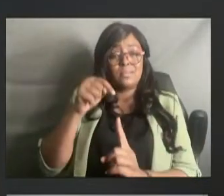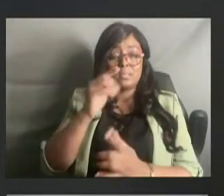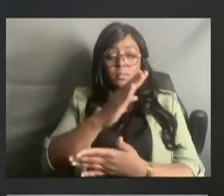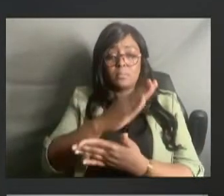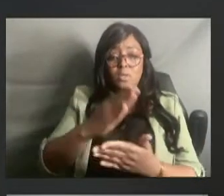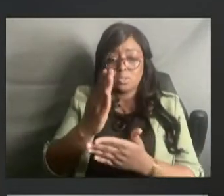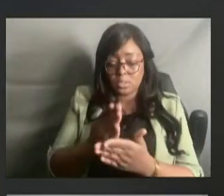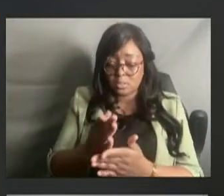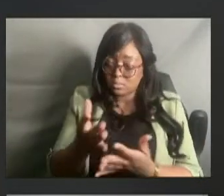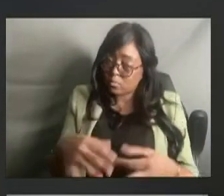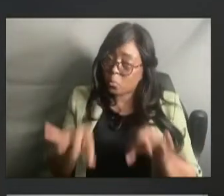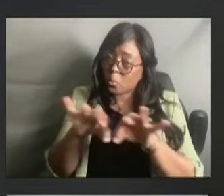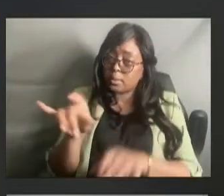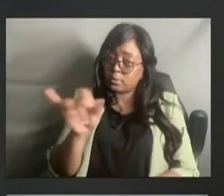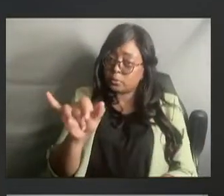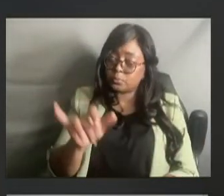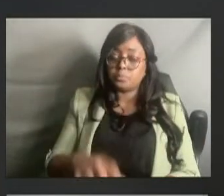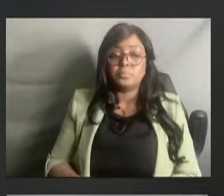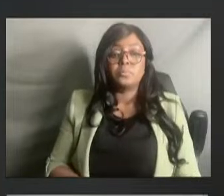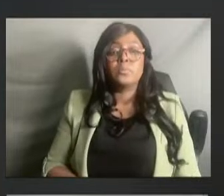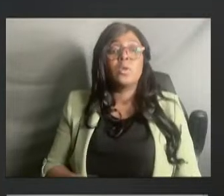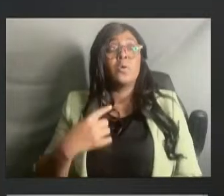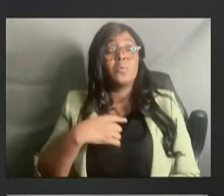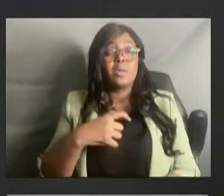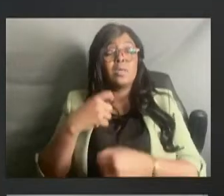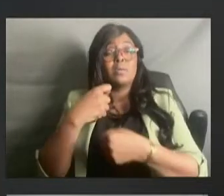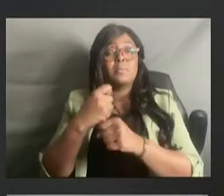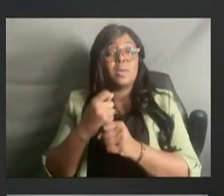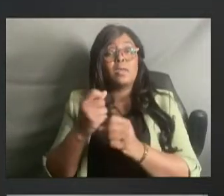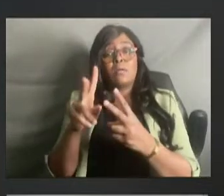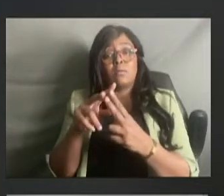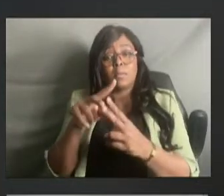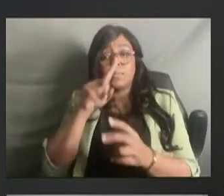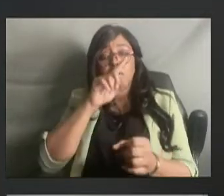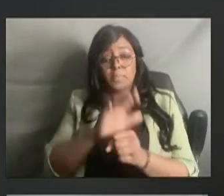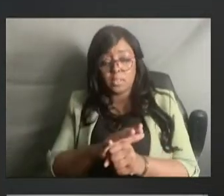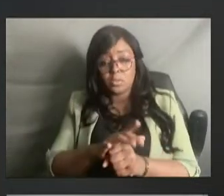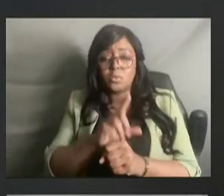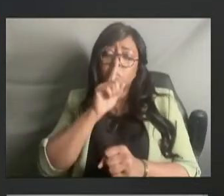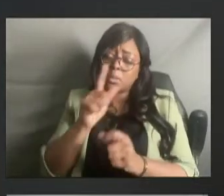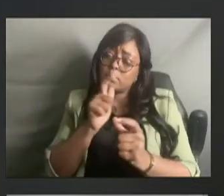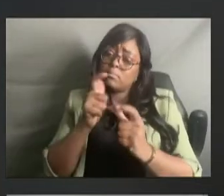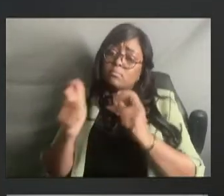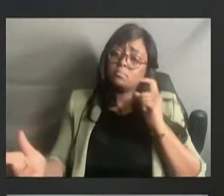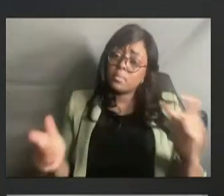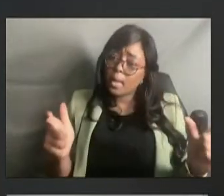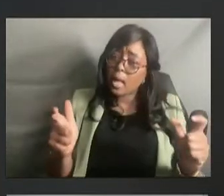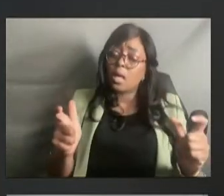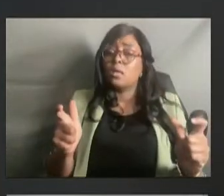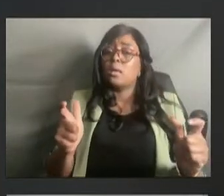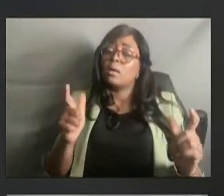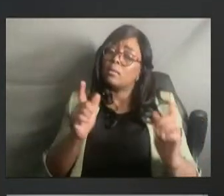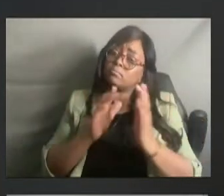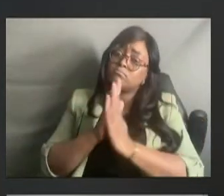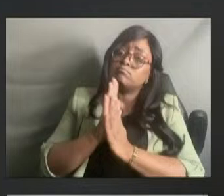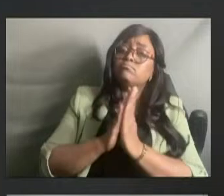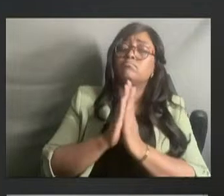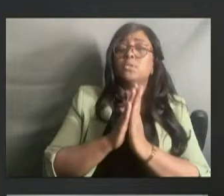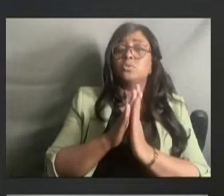kids classroom in in this budget as well, and that that's really important. Next slide please. So we've made a couple of